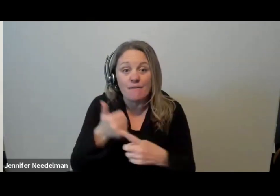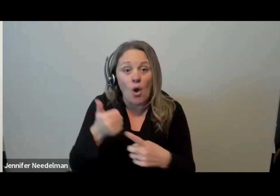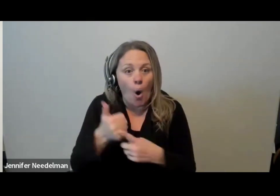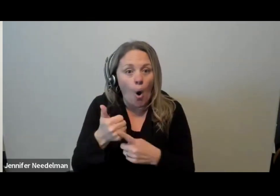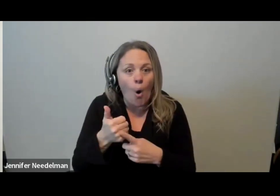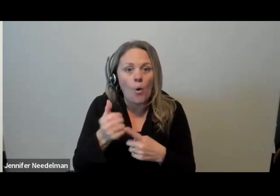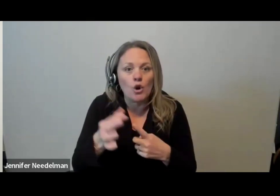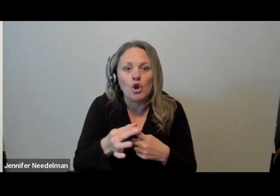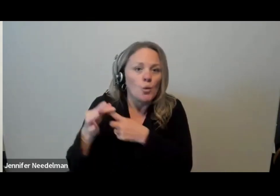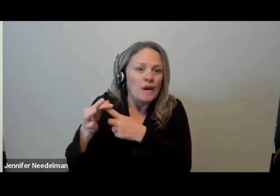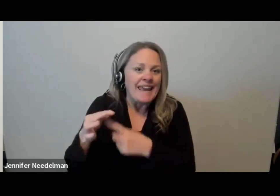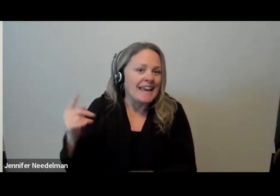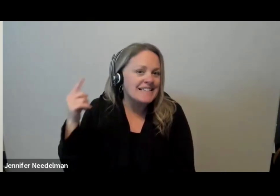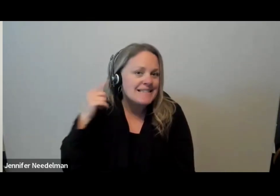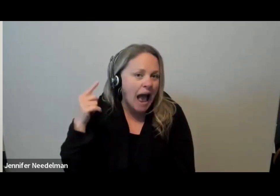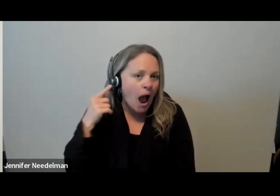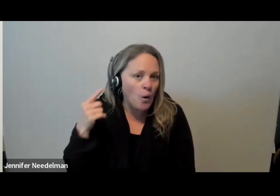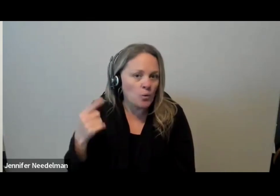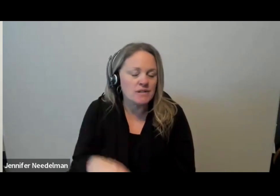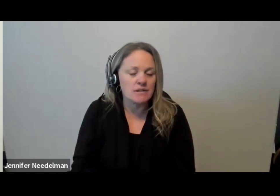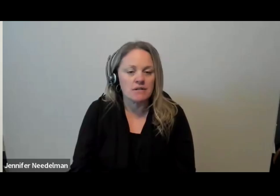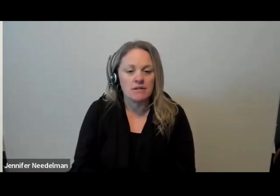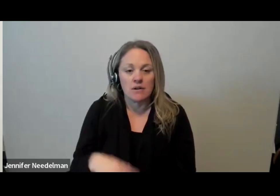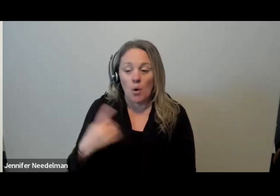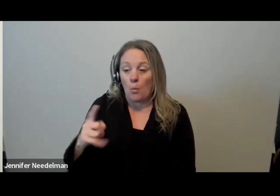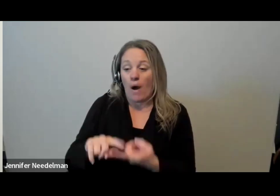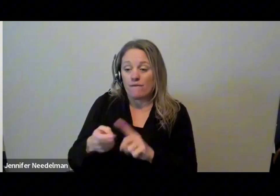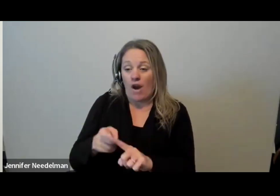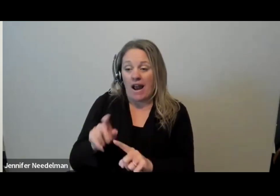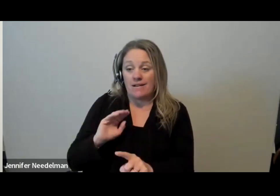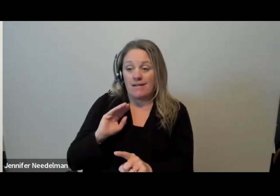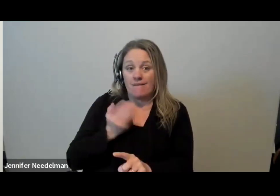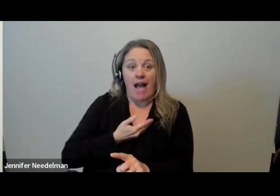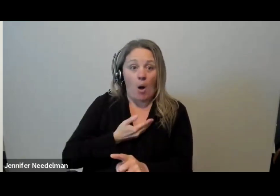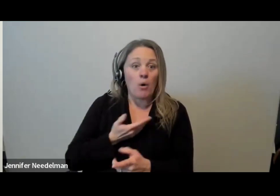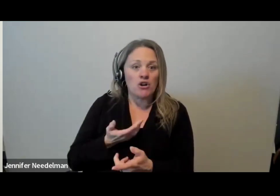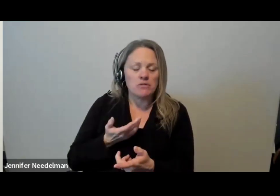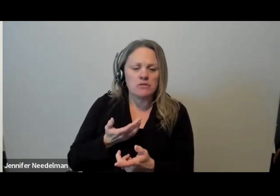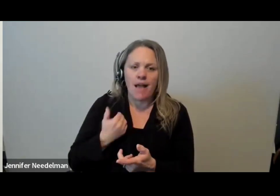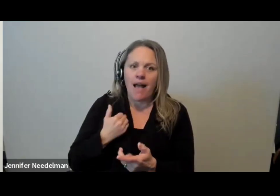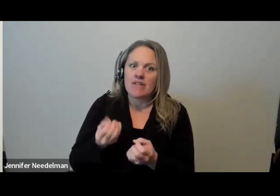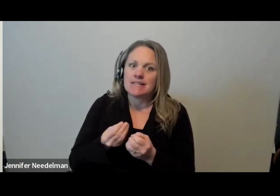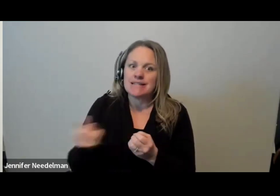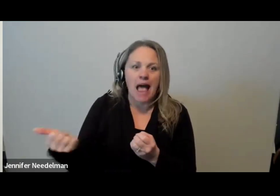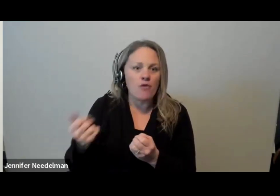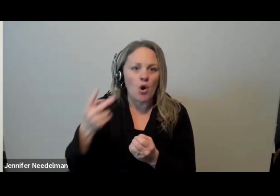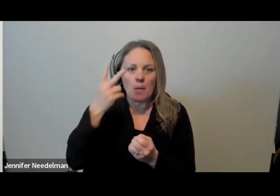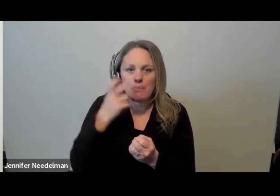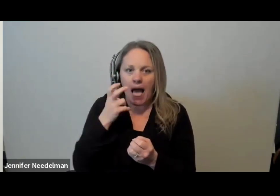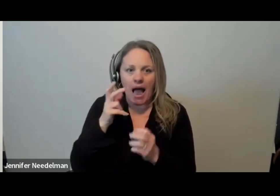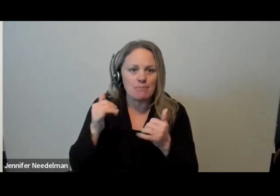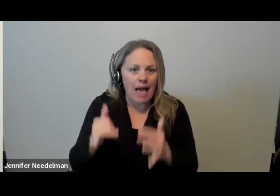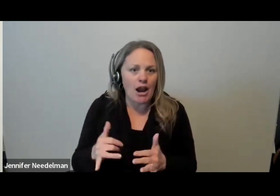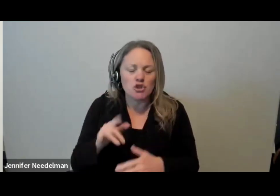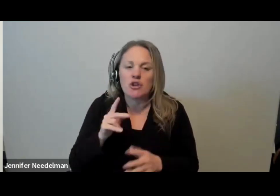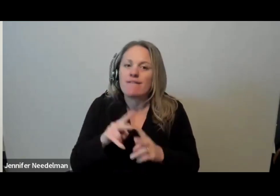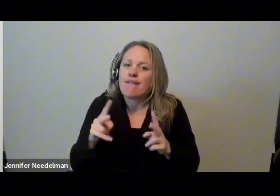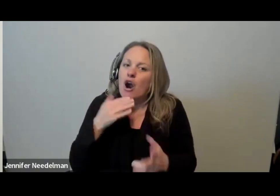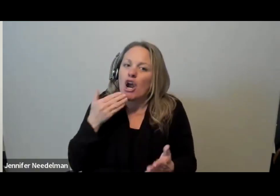And so people, we have a, a very close friend of ours and there are several blind players that are very good at Mortal Kombat and they can be everybody on